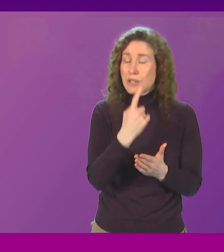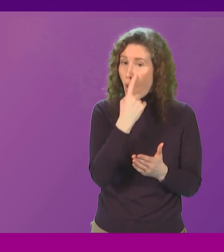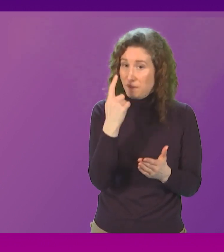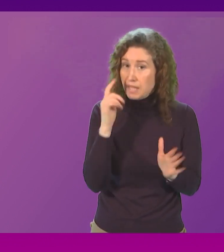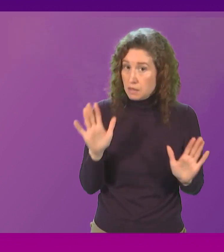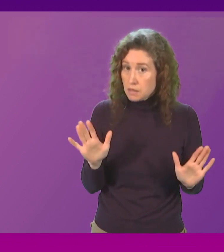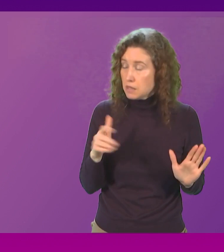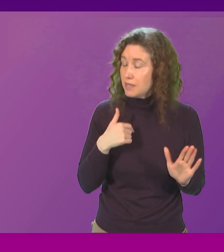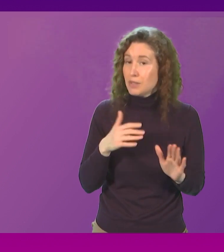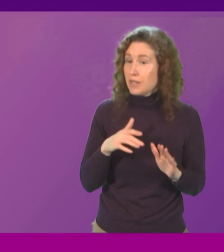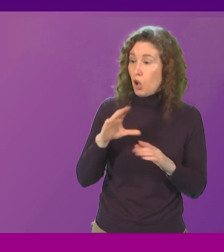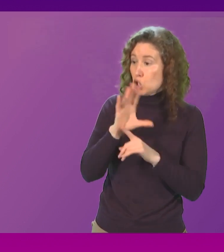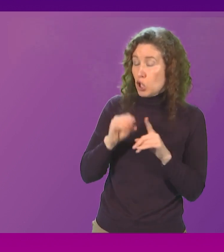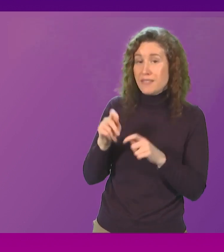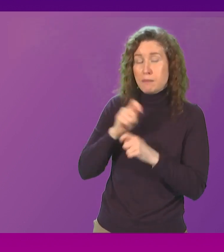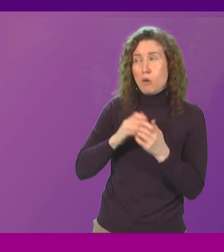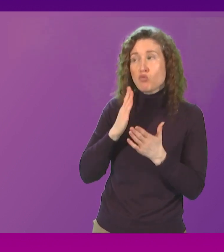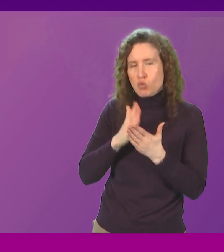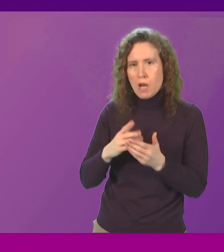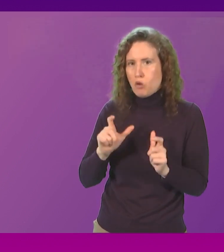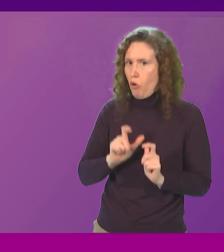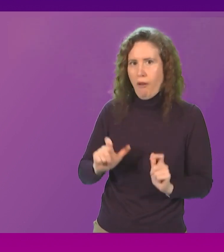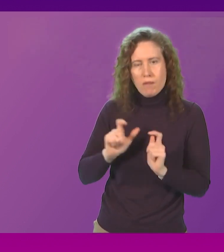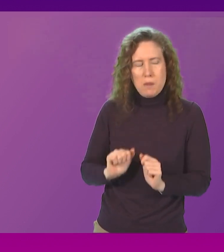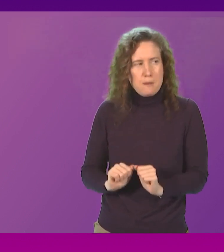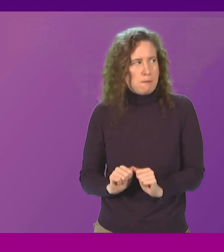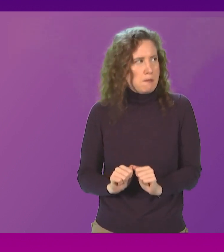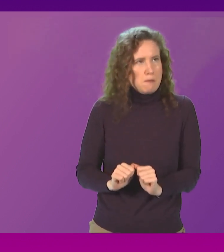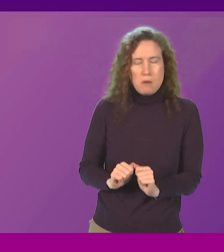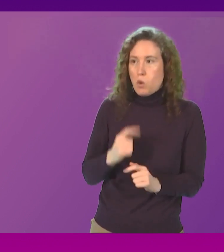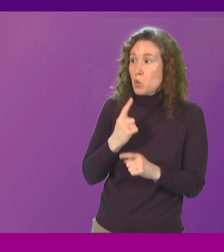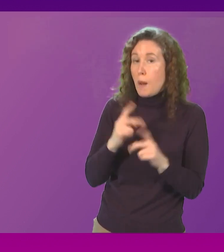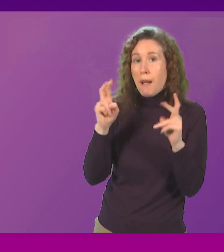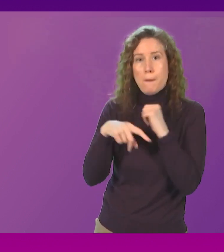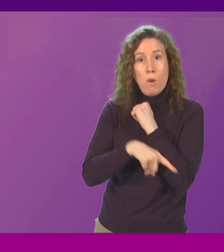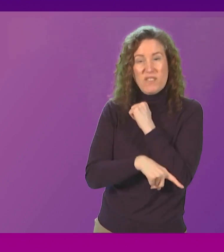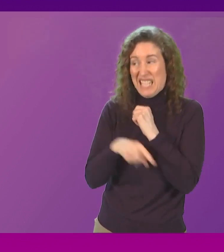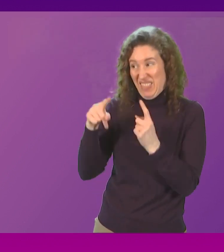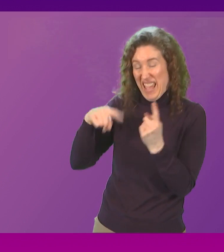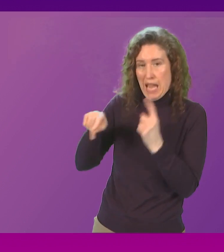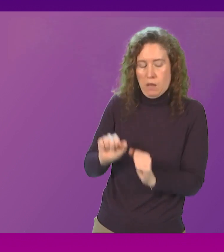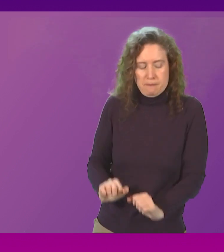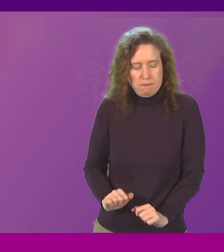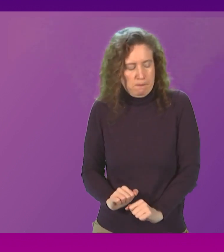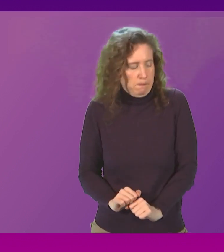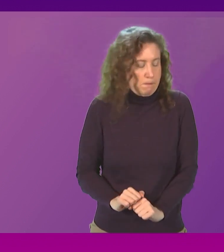how uncomfortable the Conservatives in the chamber become when we talk about poverty. That should be noted.